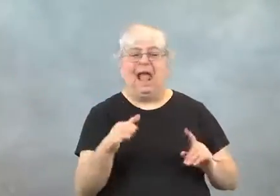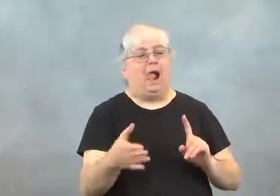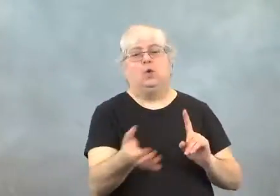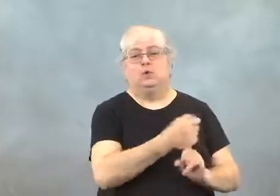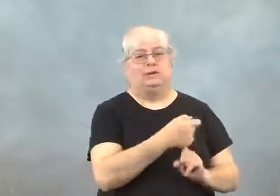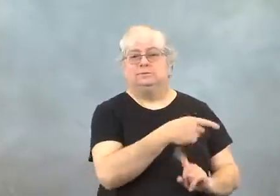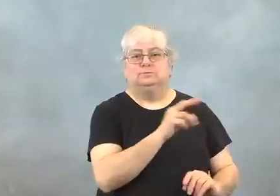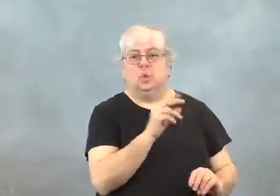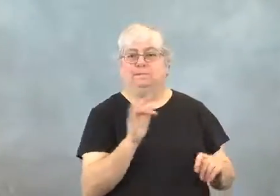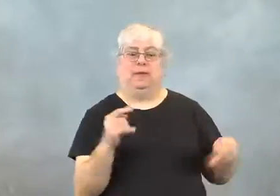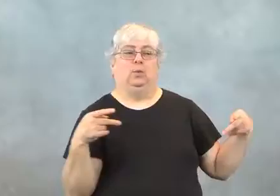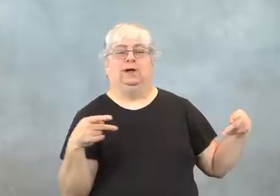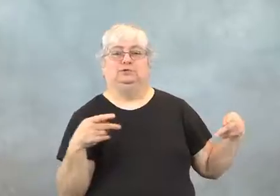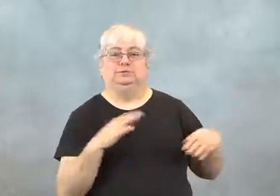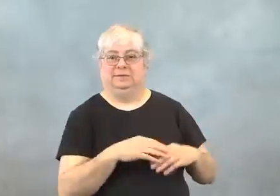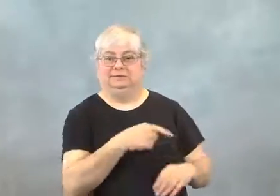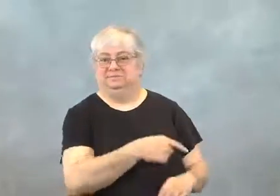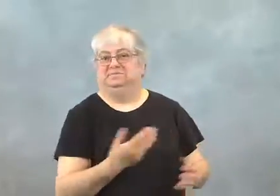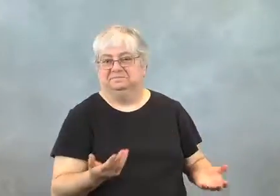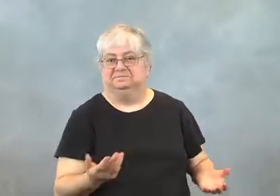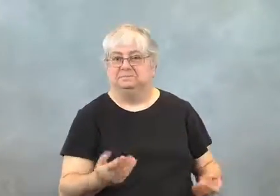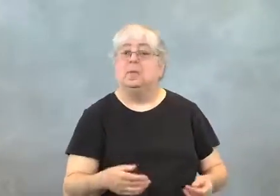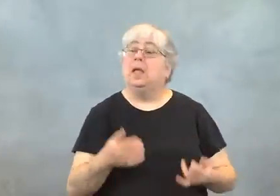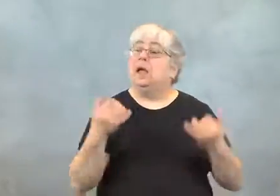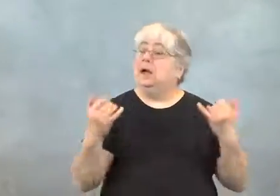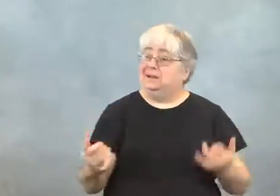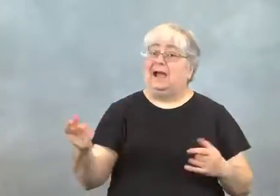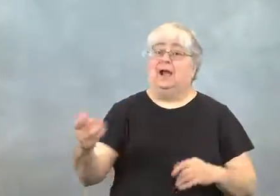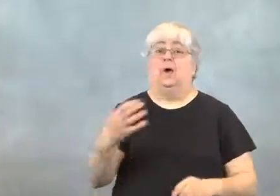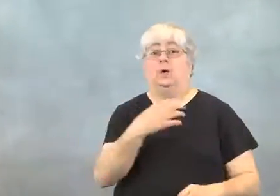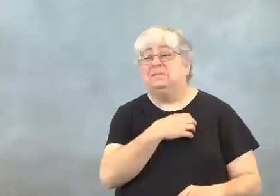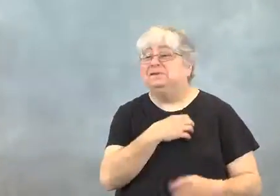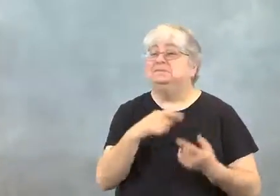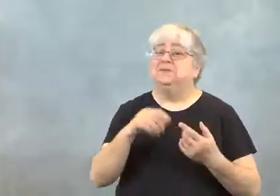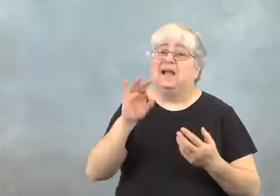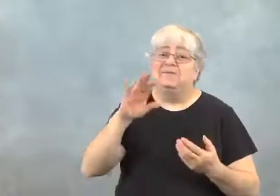He hasn't been arrested, but is under police guard.